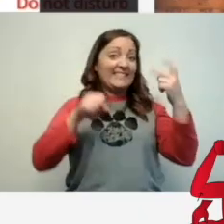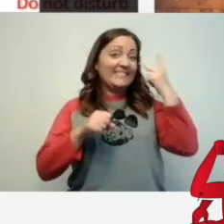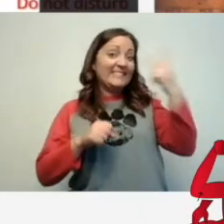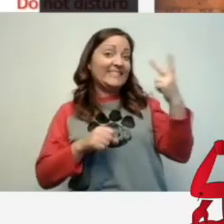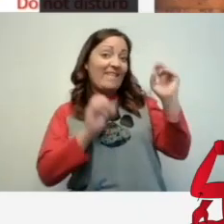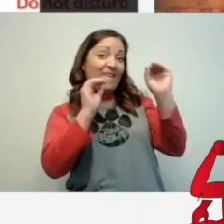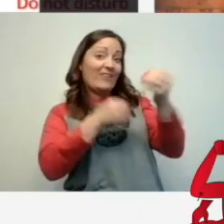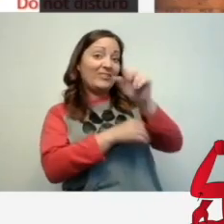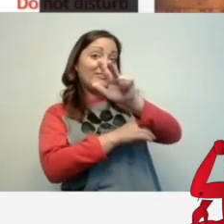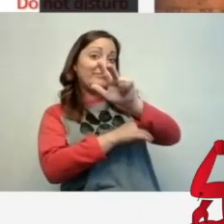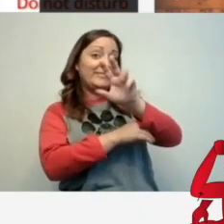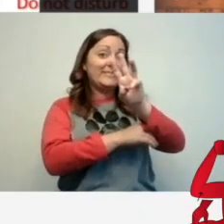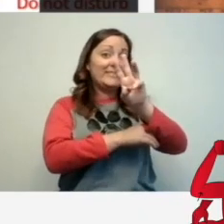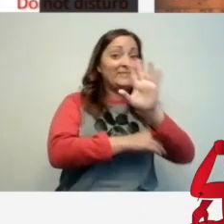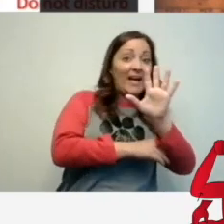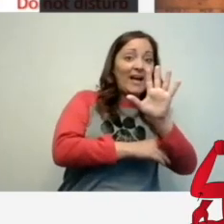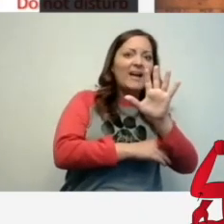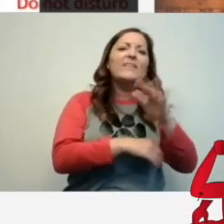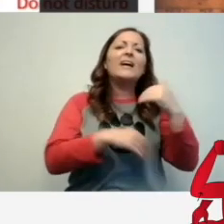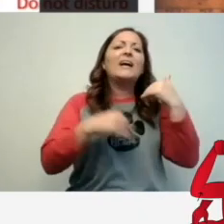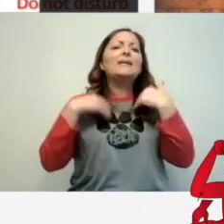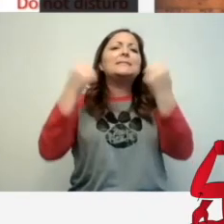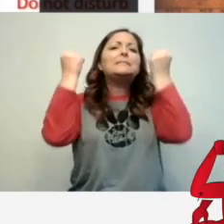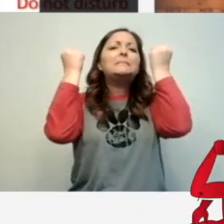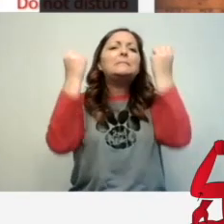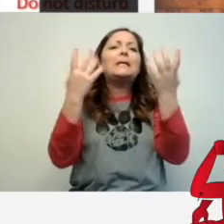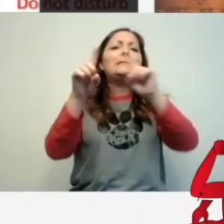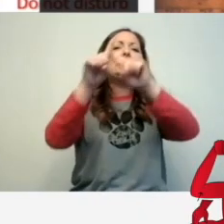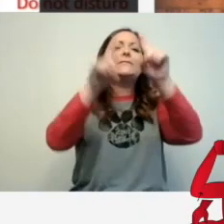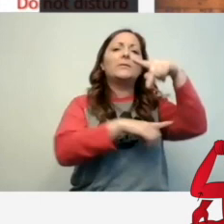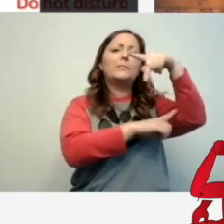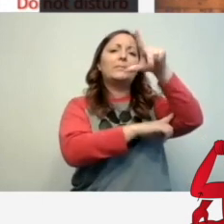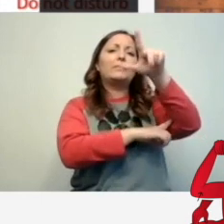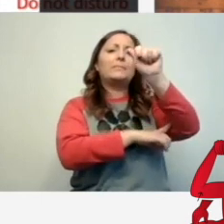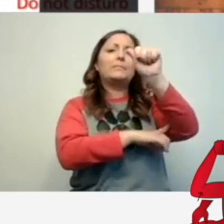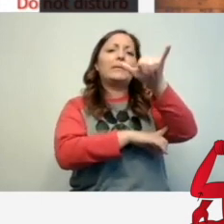and using their own tutorials.